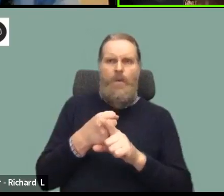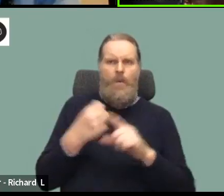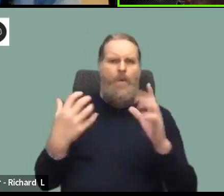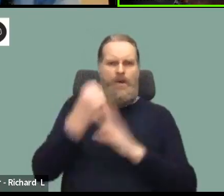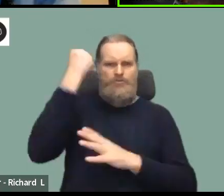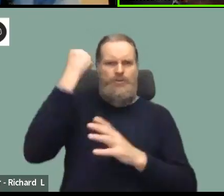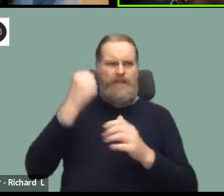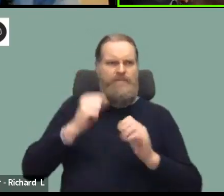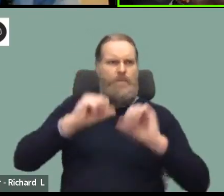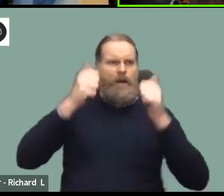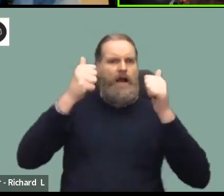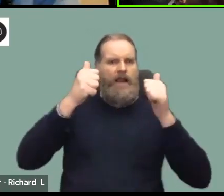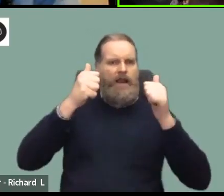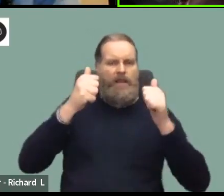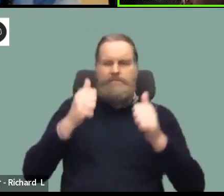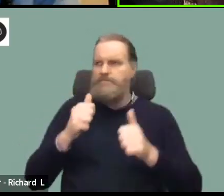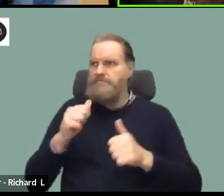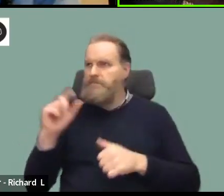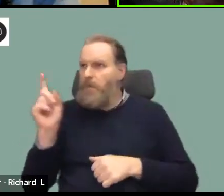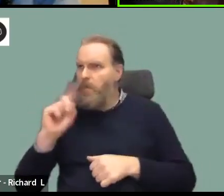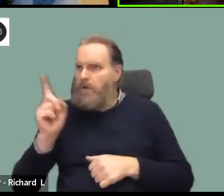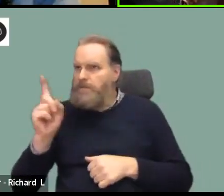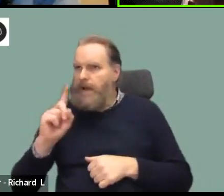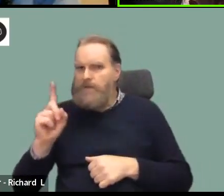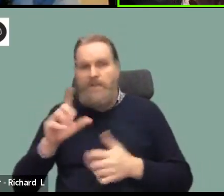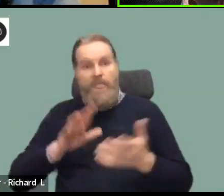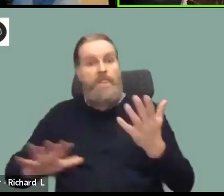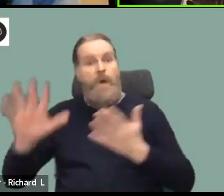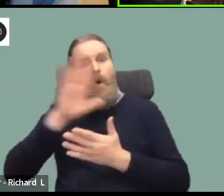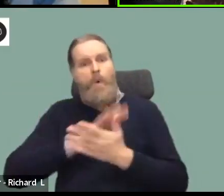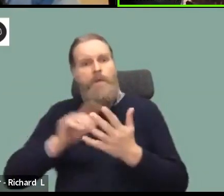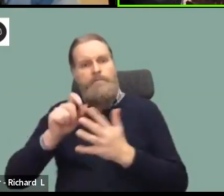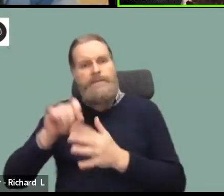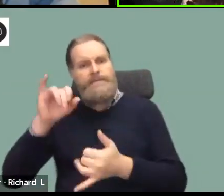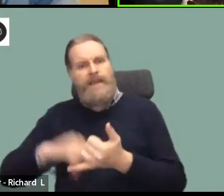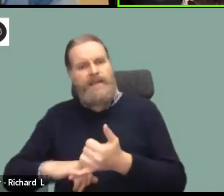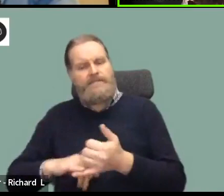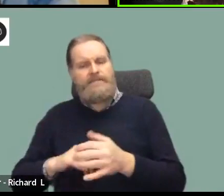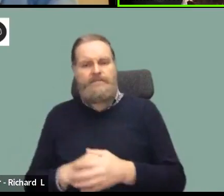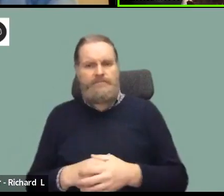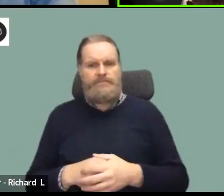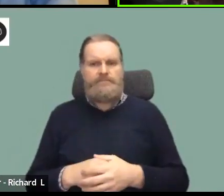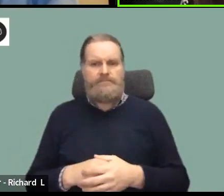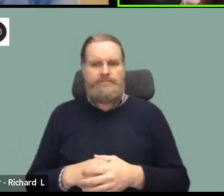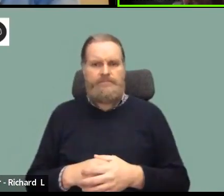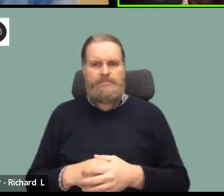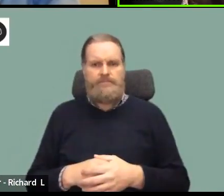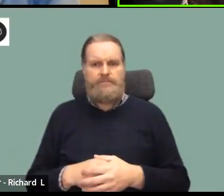t the t the government and t the government. And there are lots of questions about which bits of dFT which bits bits of dFT which bits of DVLA.